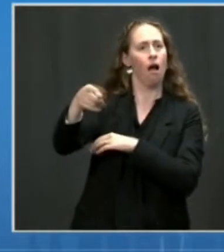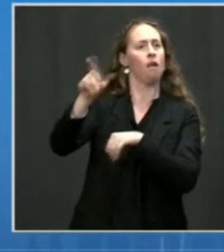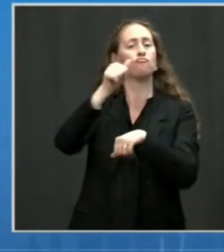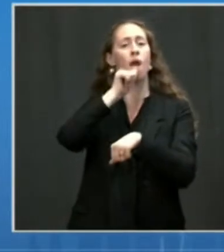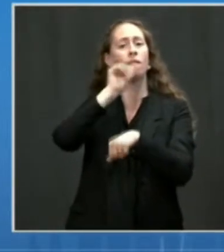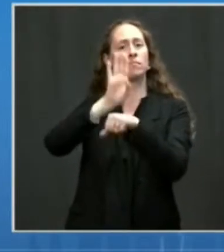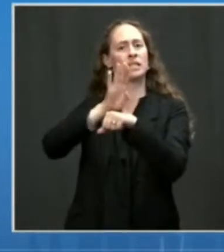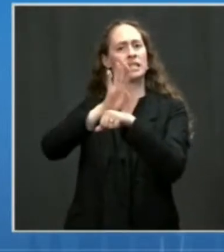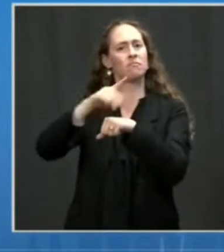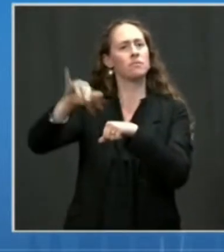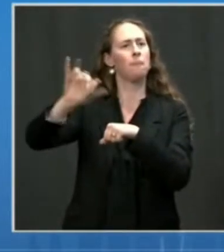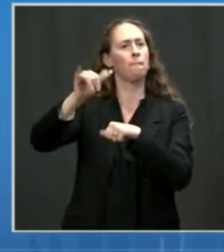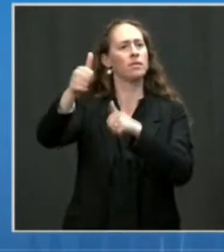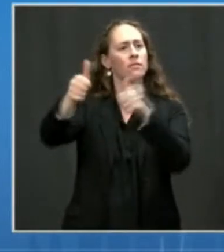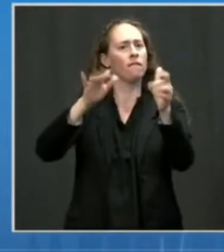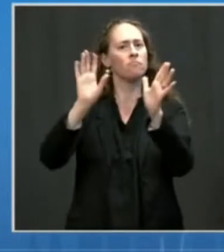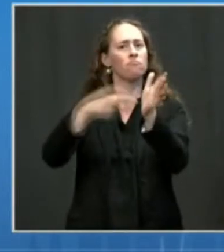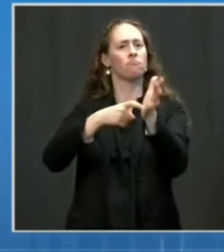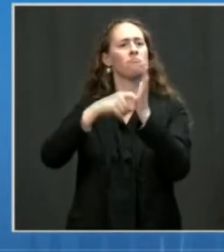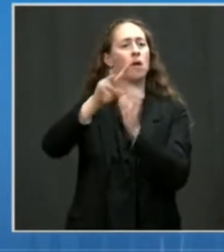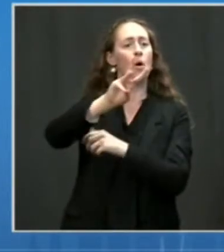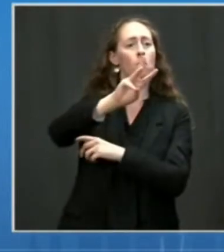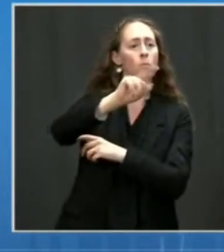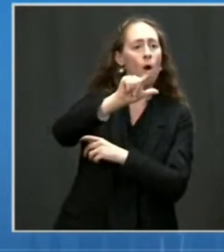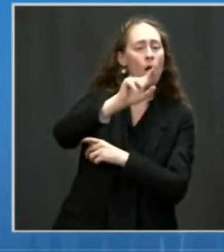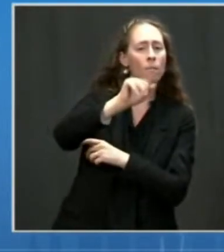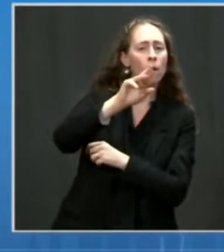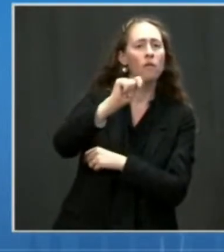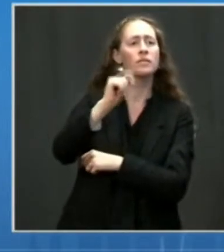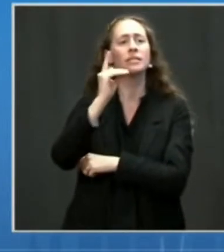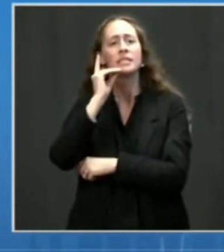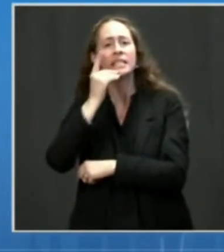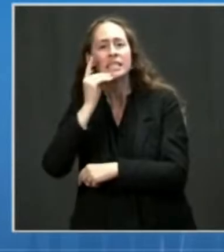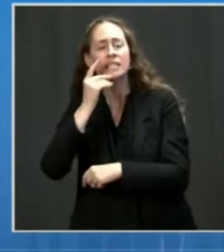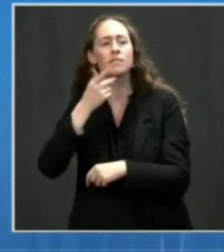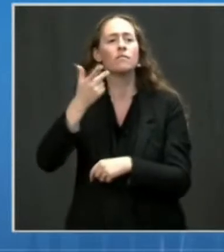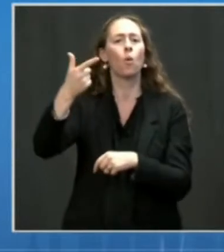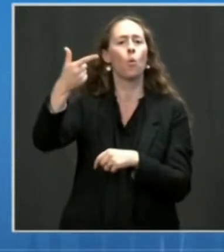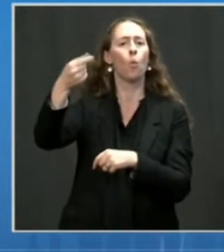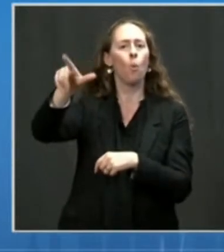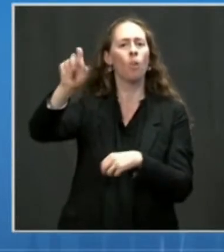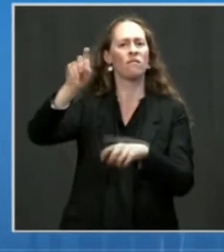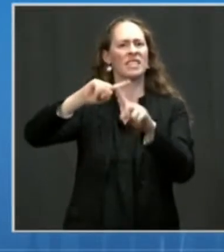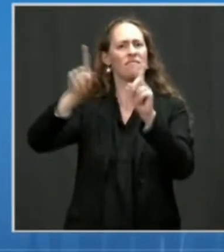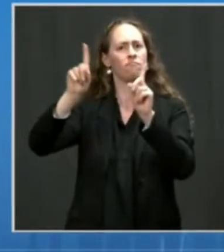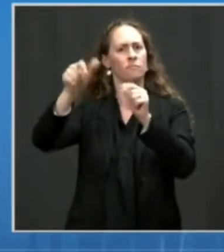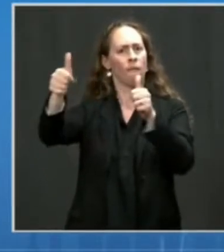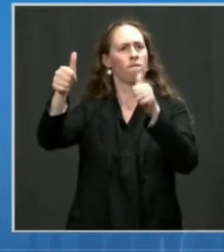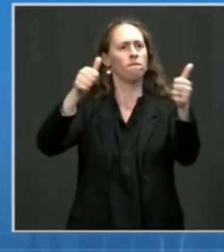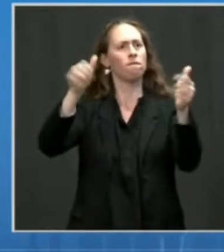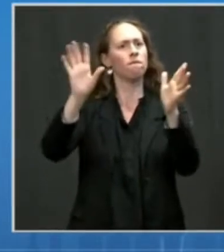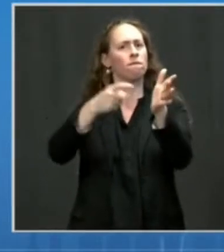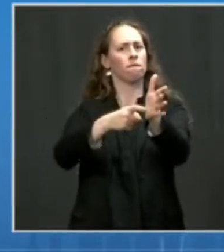AT THE SAME TIME, IT'S REALLY ENCOURAGING WE'RE SEEING THE